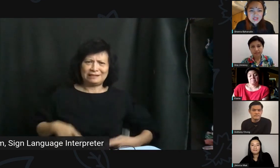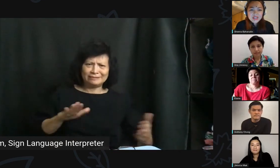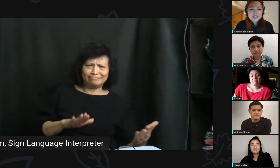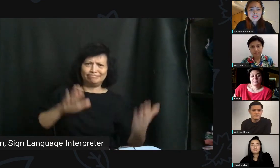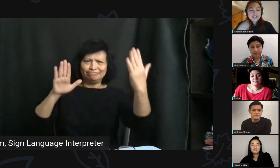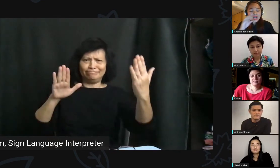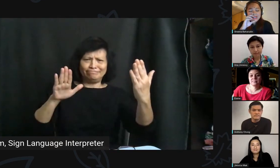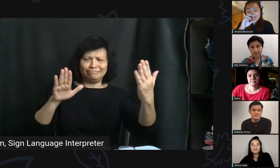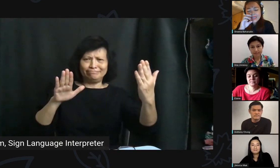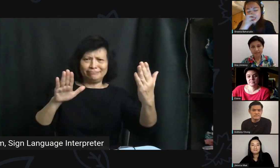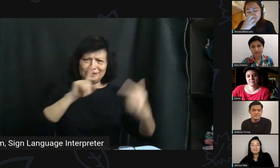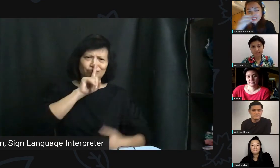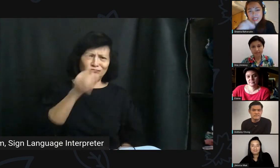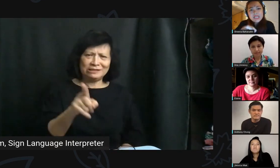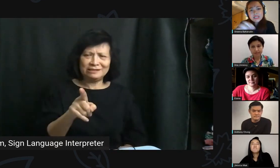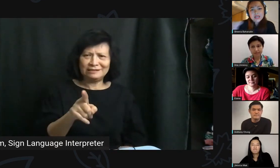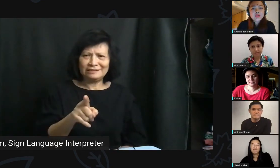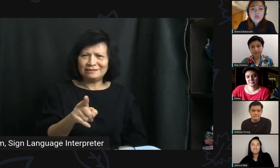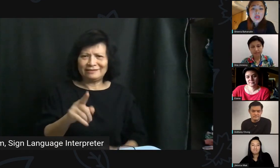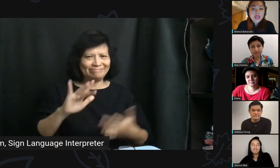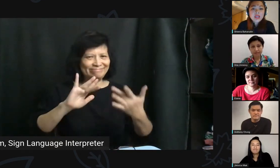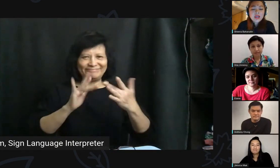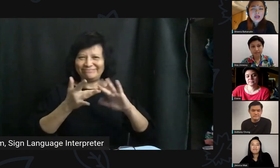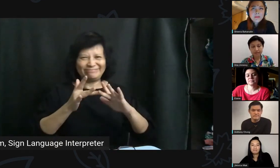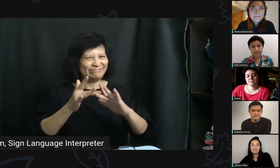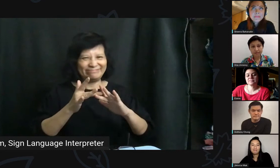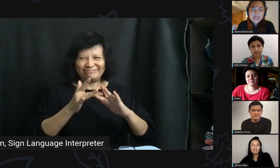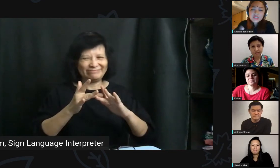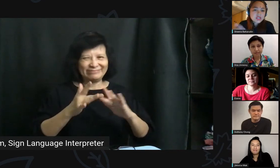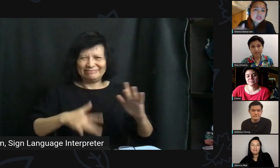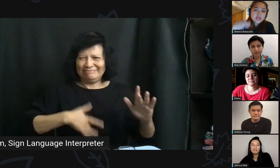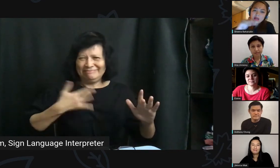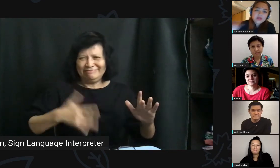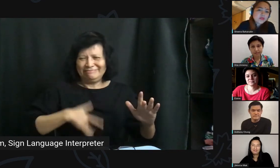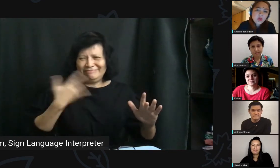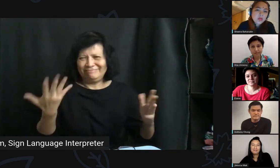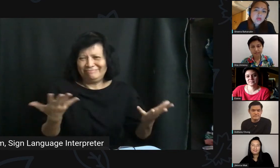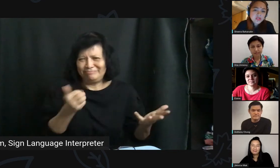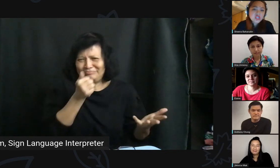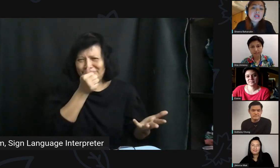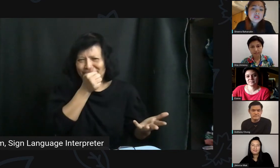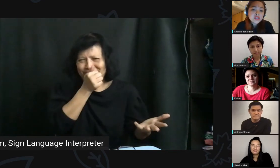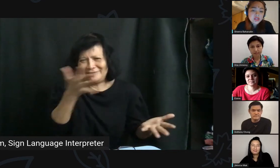Real and online just takes that away. But that’s just another form of a challenge